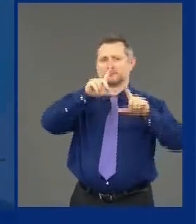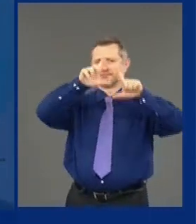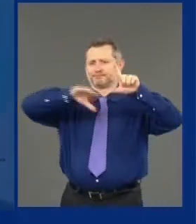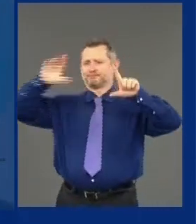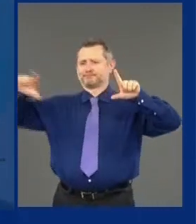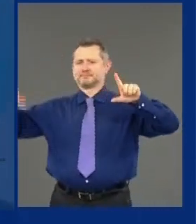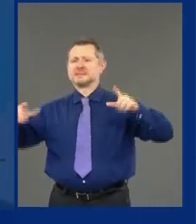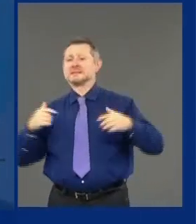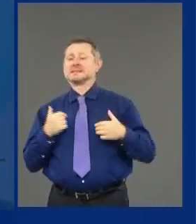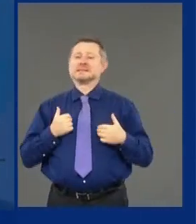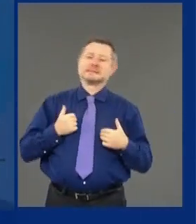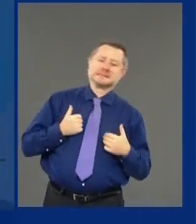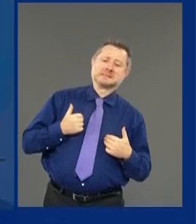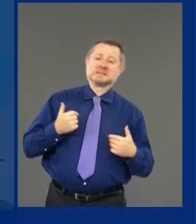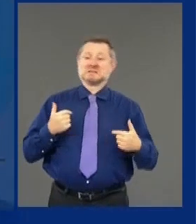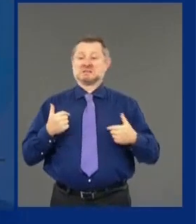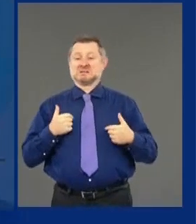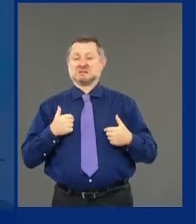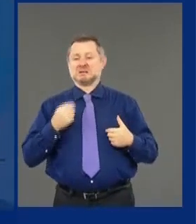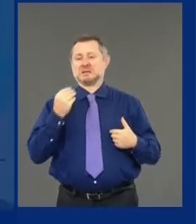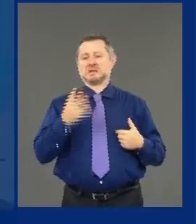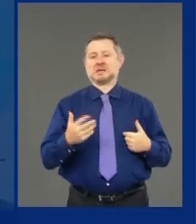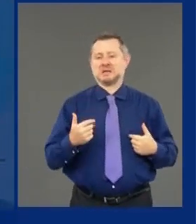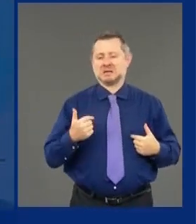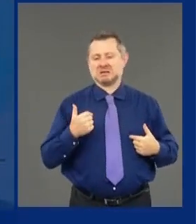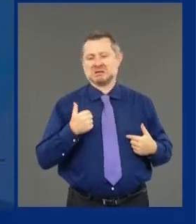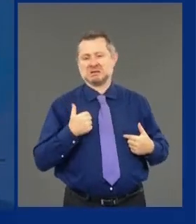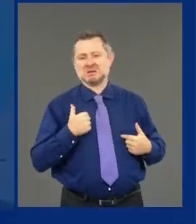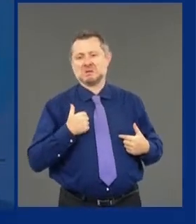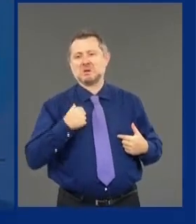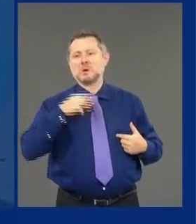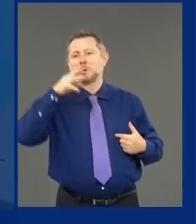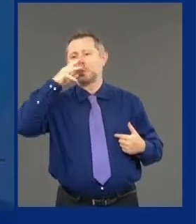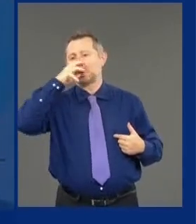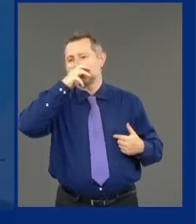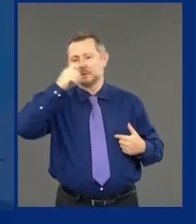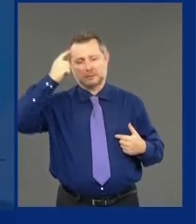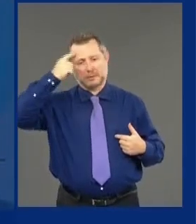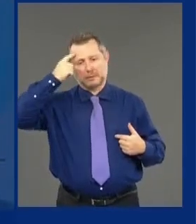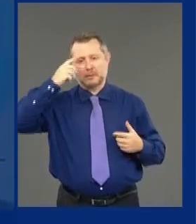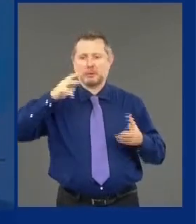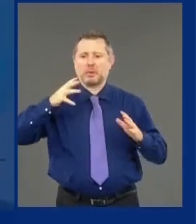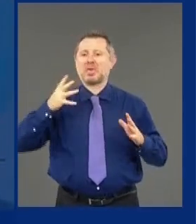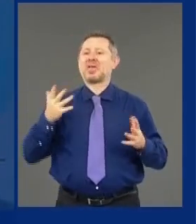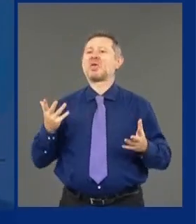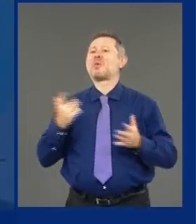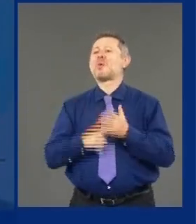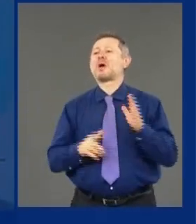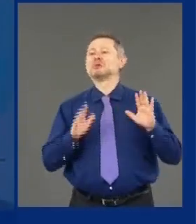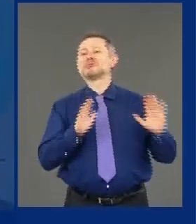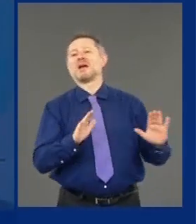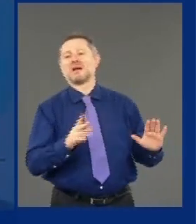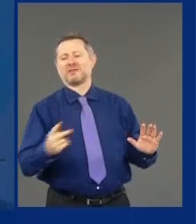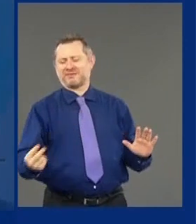GUIDING US. THIS IS EXTRAORDINARY.